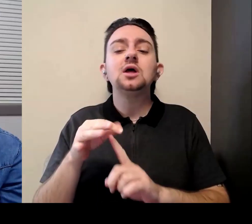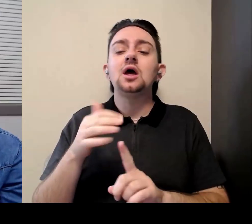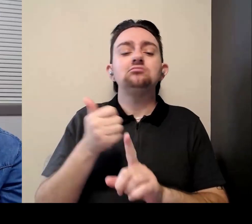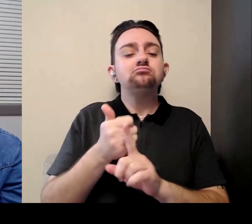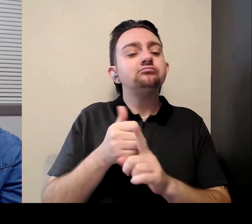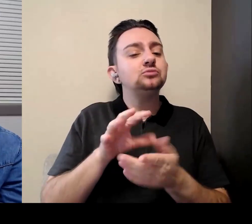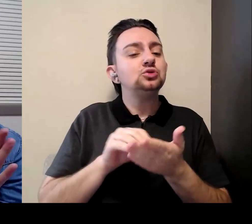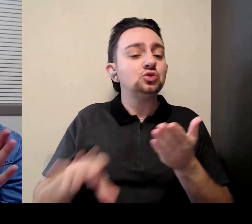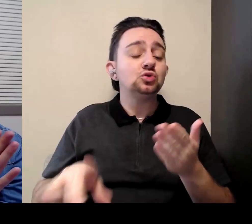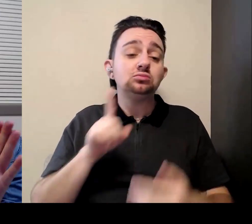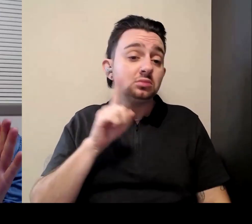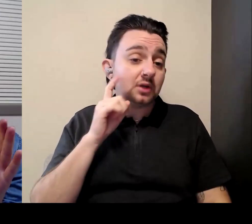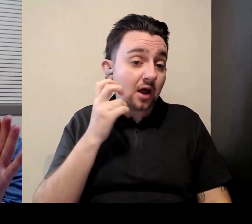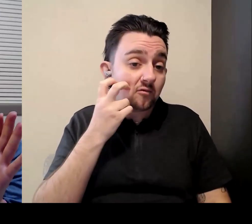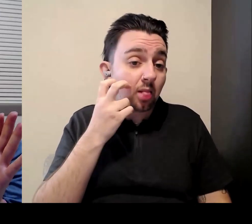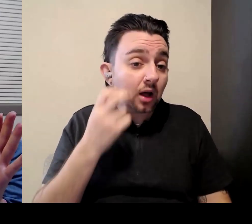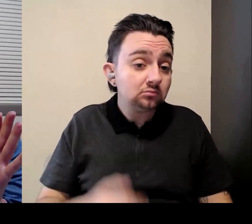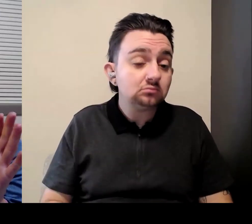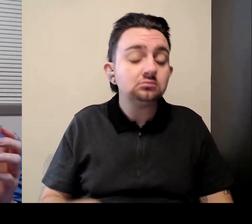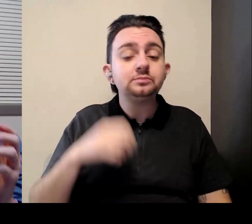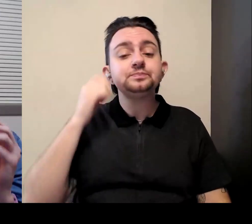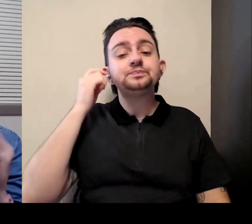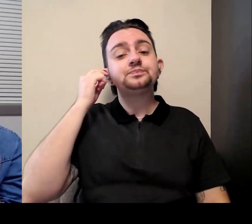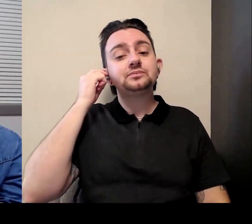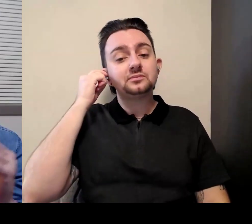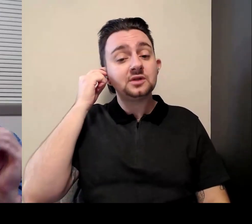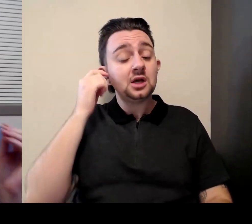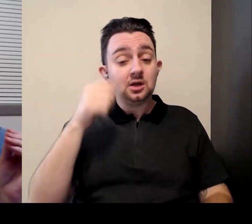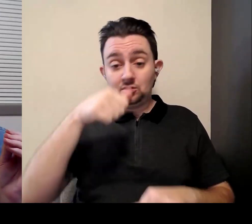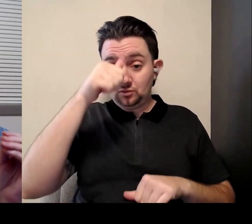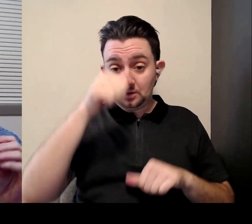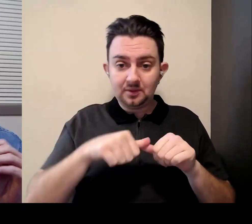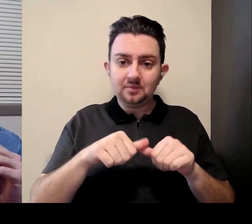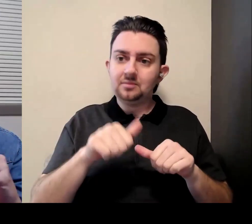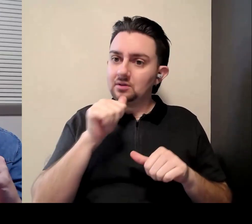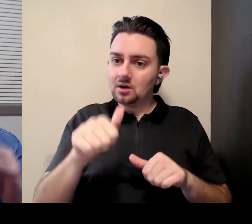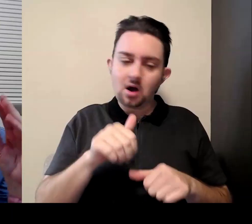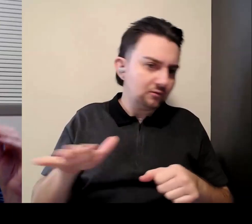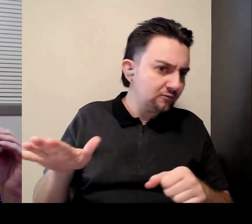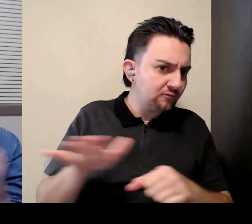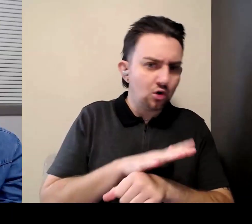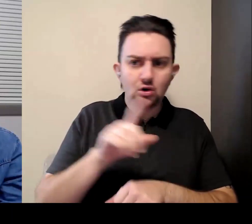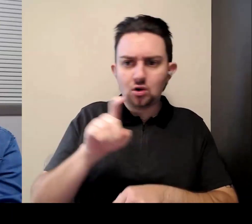And remember, deaf-blindness doesn't have to mean totally deaf, totally blind. It can be a little bit of each.